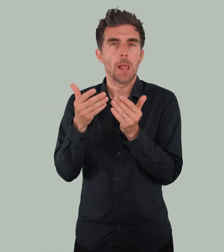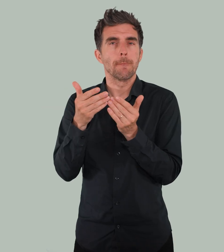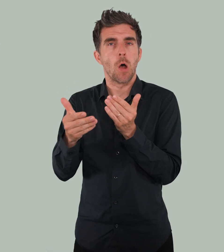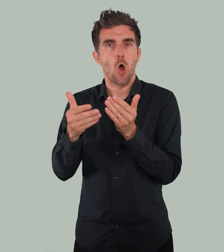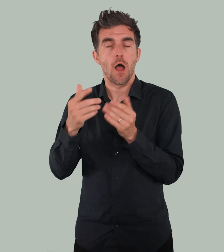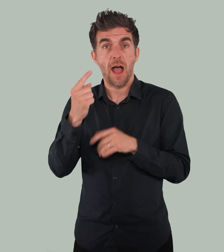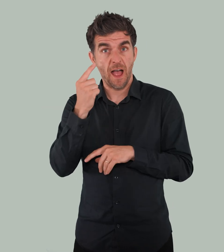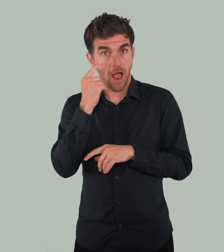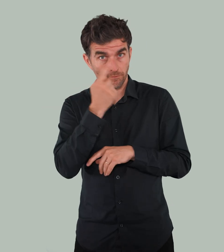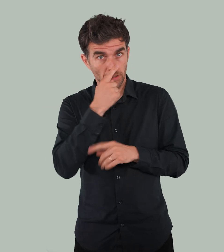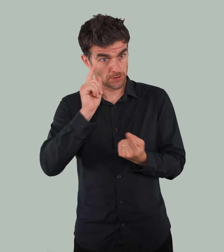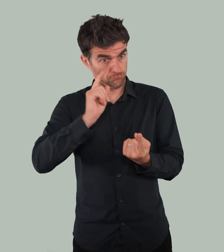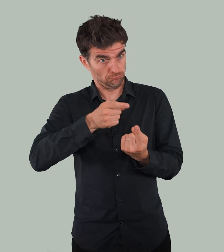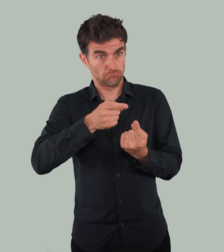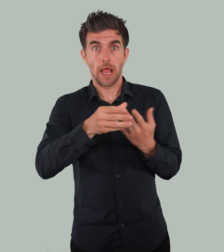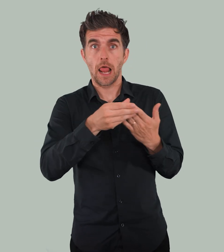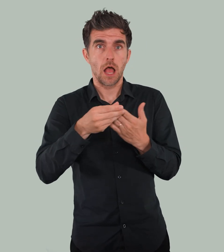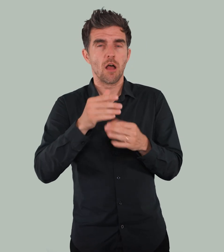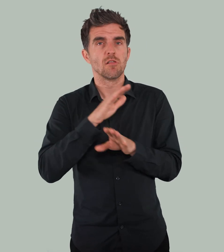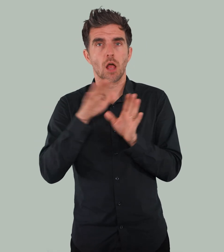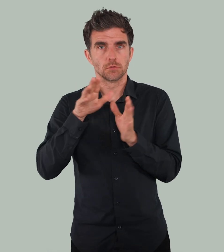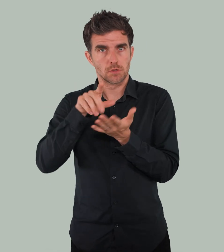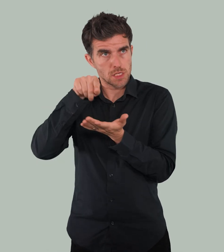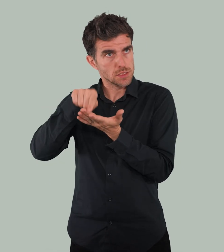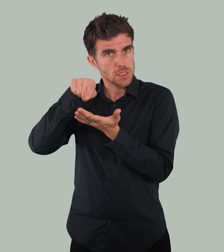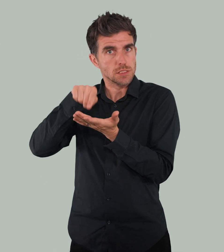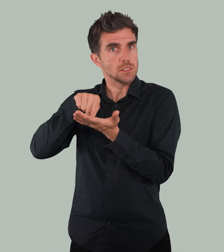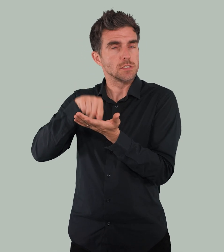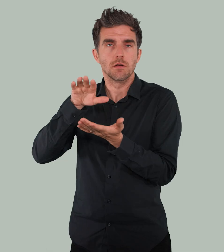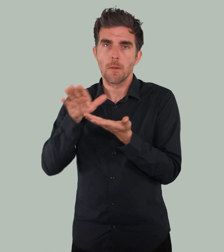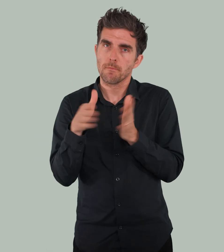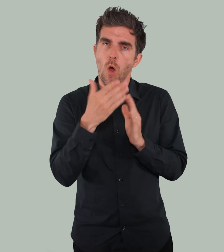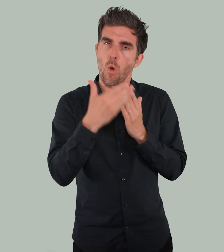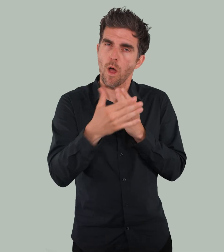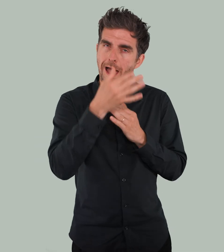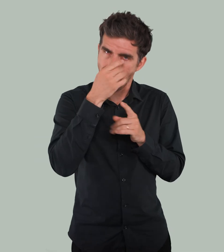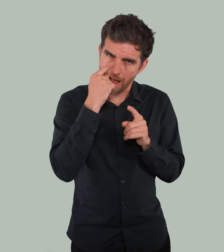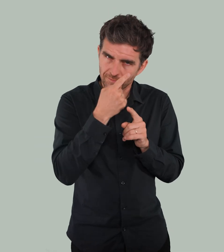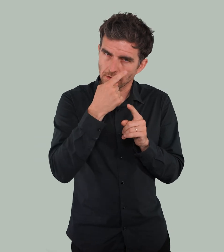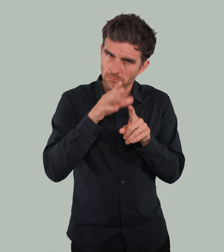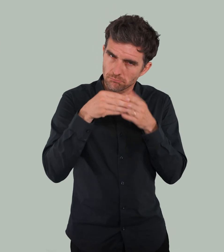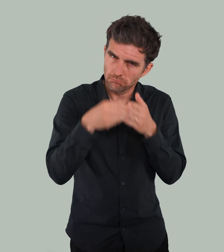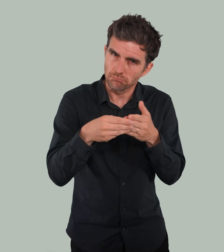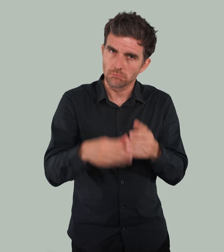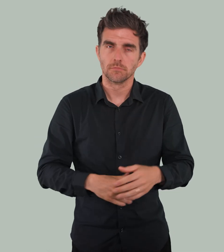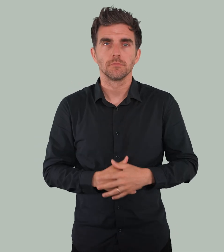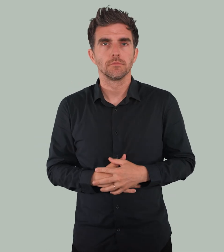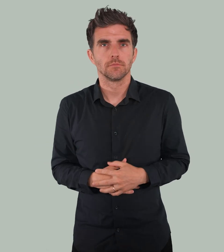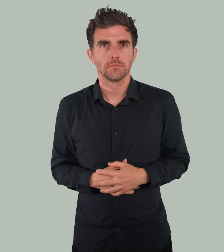more evidence-led and less adversarial approach.